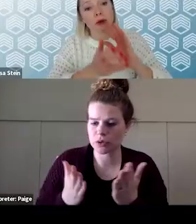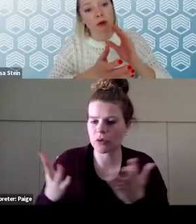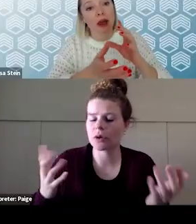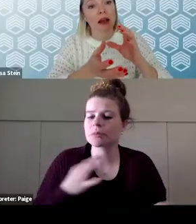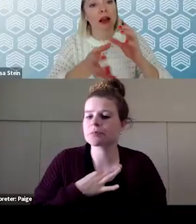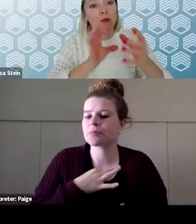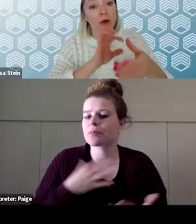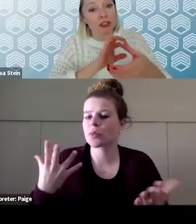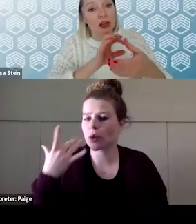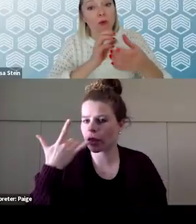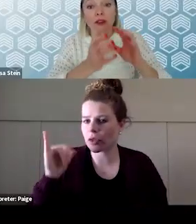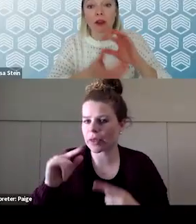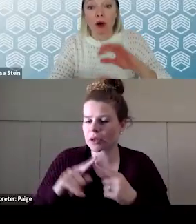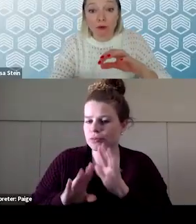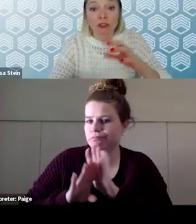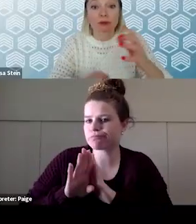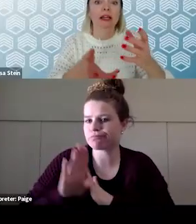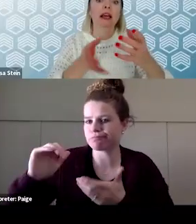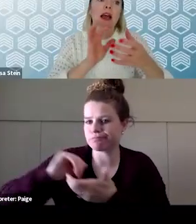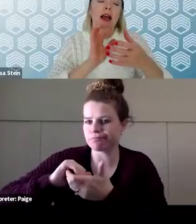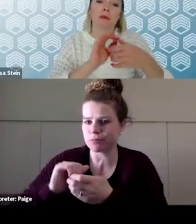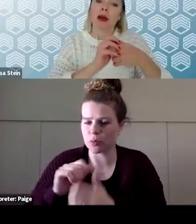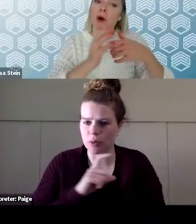to build that collaboration with law enforcement?